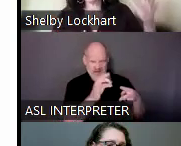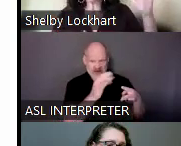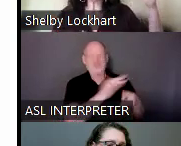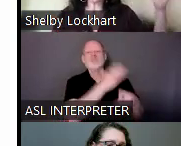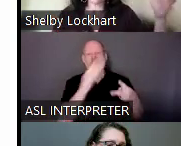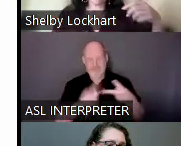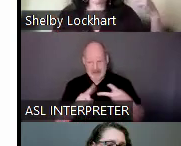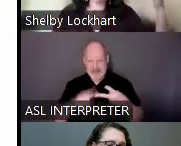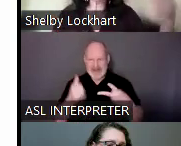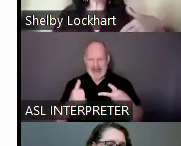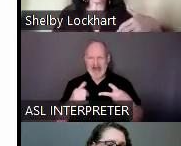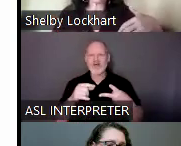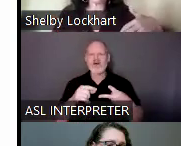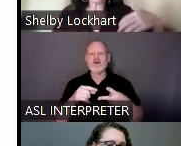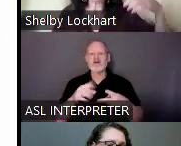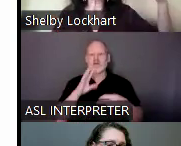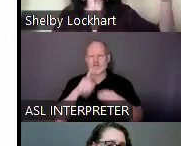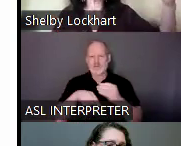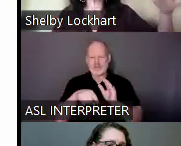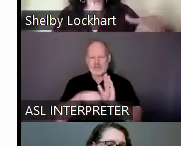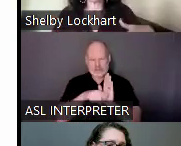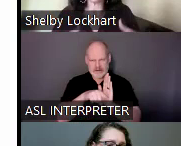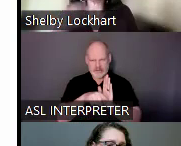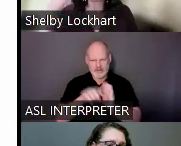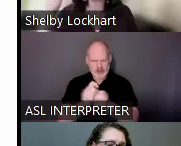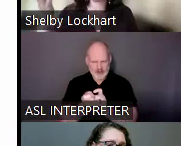Mondays what could we do to make Mondays a little bit better because we do really